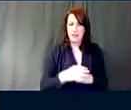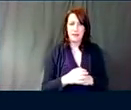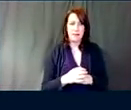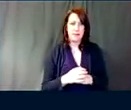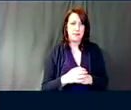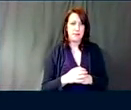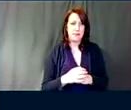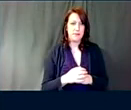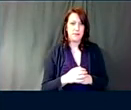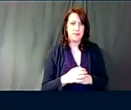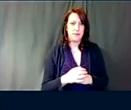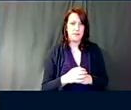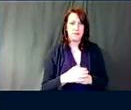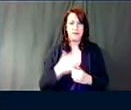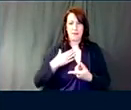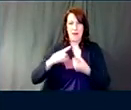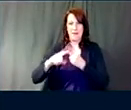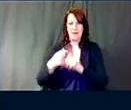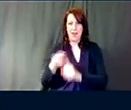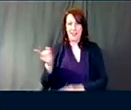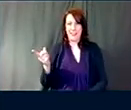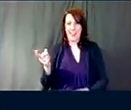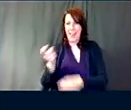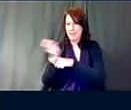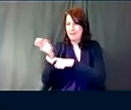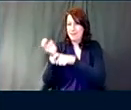ADMIXTURE AFRICA, USEFUL FOR STUDYING COMPLEX DISEASES.